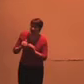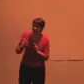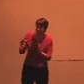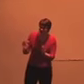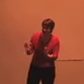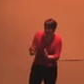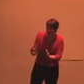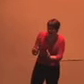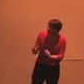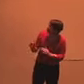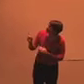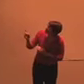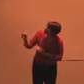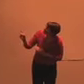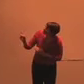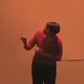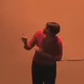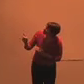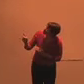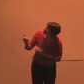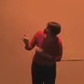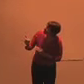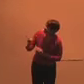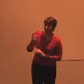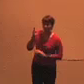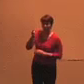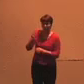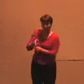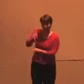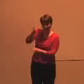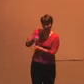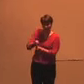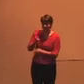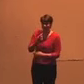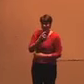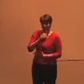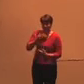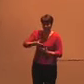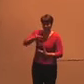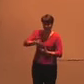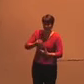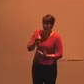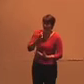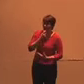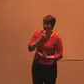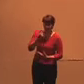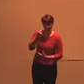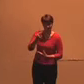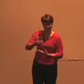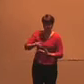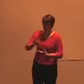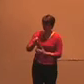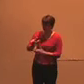But the whole one wall is a window. So nice.